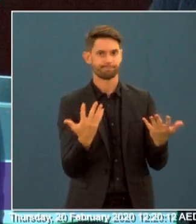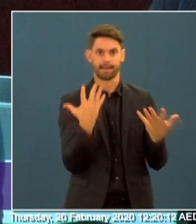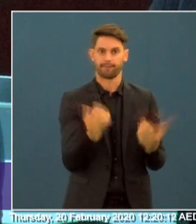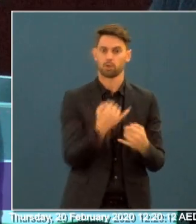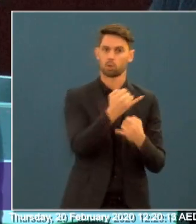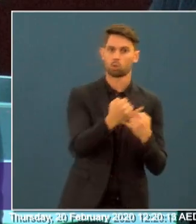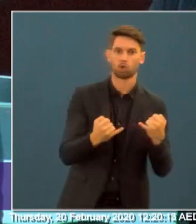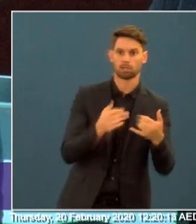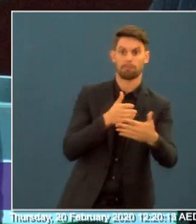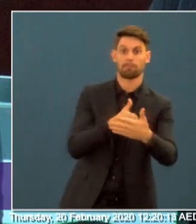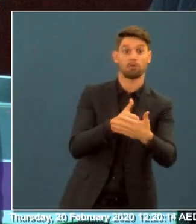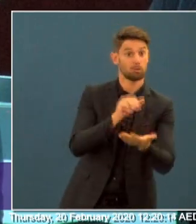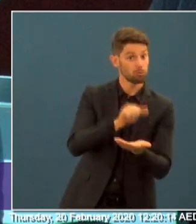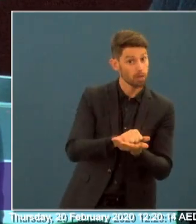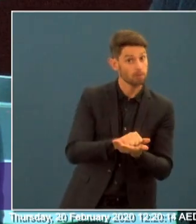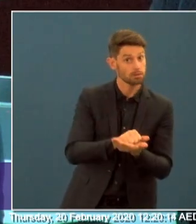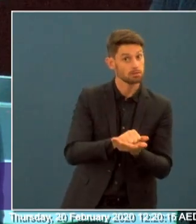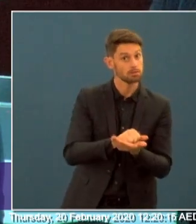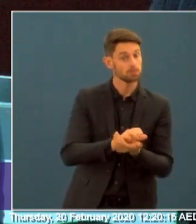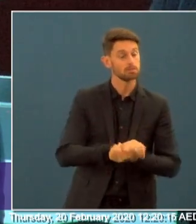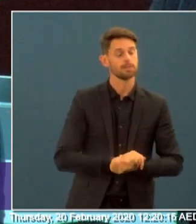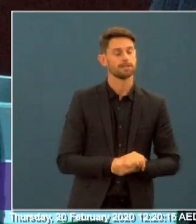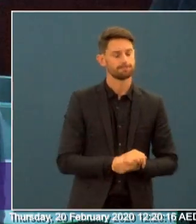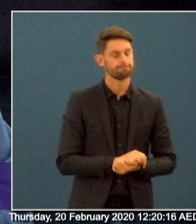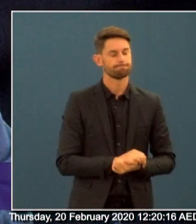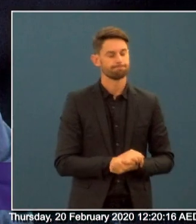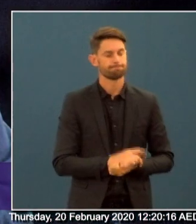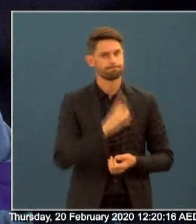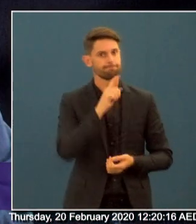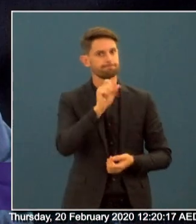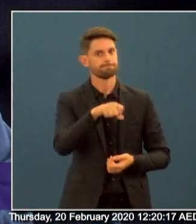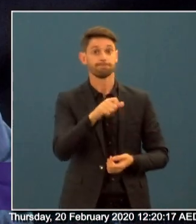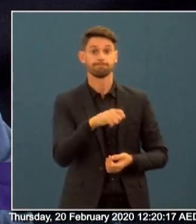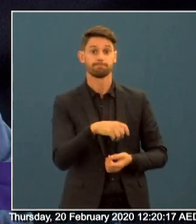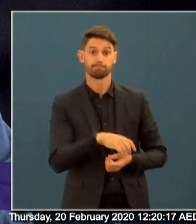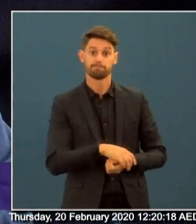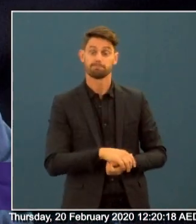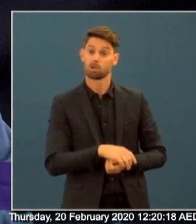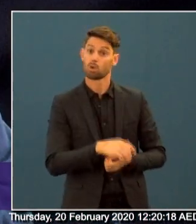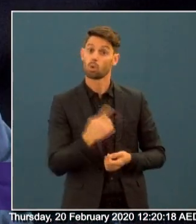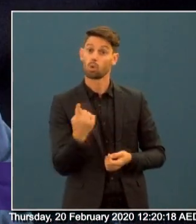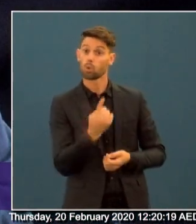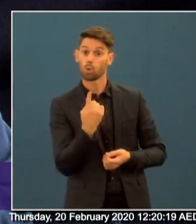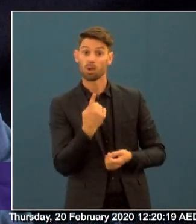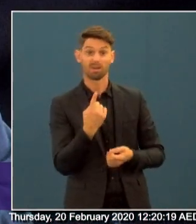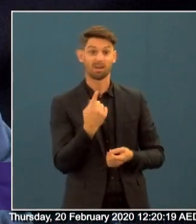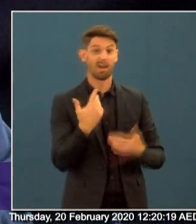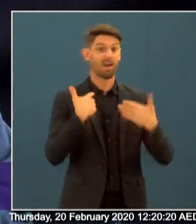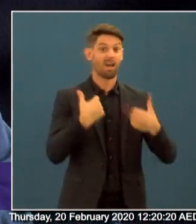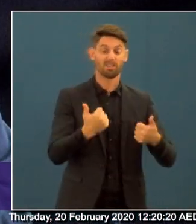then there's a compounding of the issues, is that right? That's right. It may be that a substantial proportion of the health disadvantage experienced by people